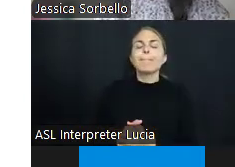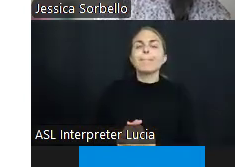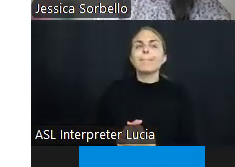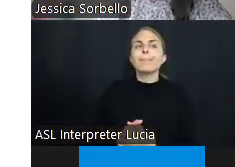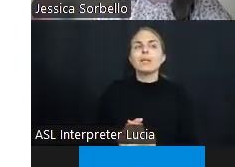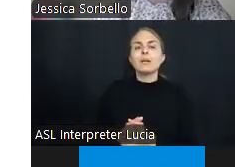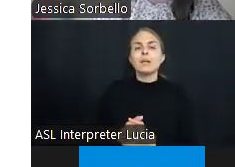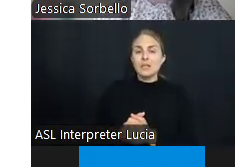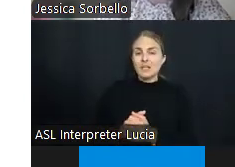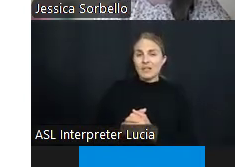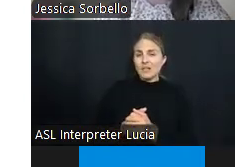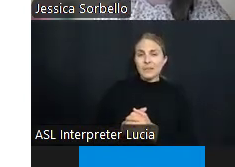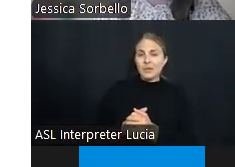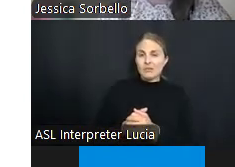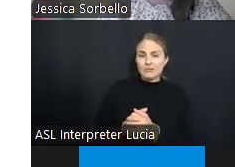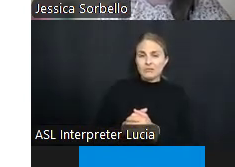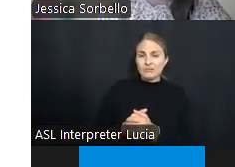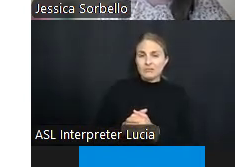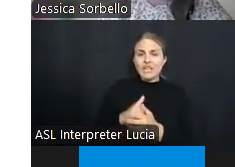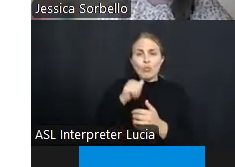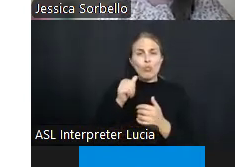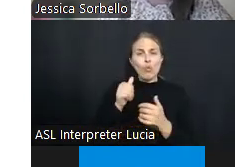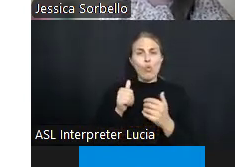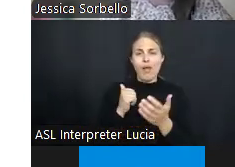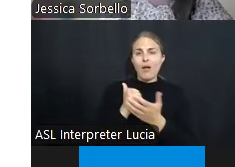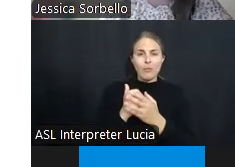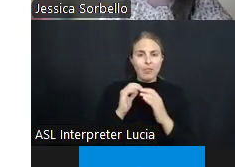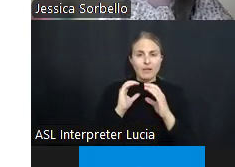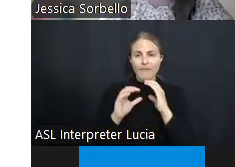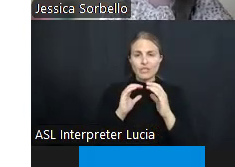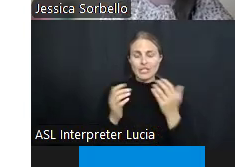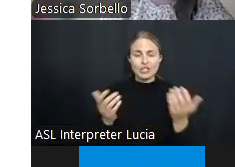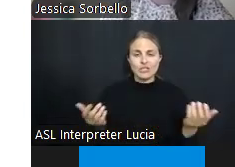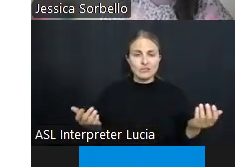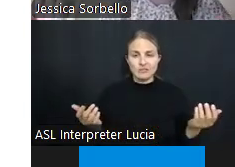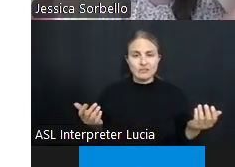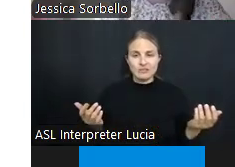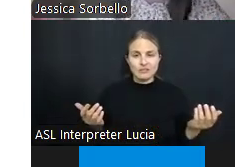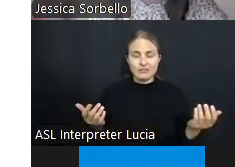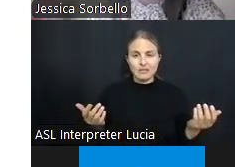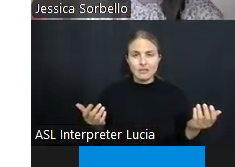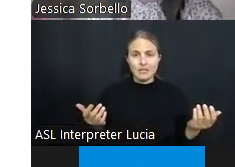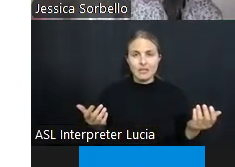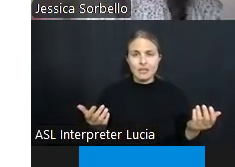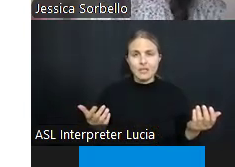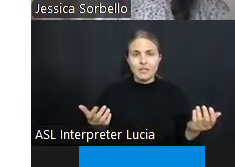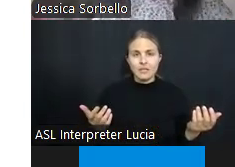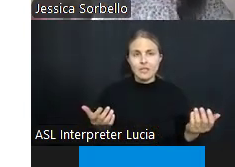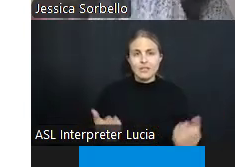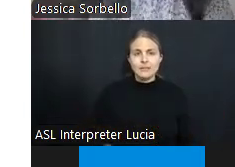especially for -- this isn't news especially for those that have teenagers. That is the quickest way to loose